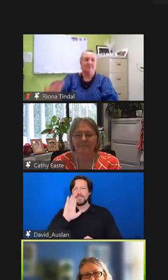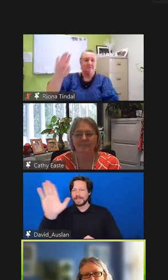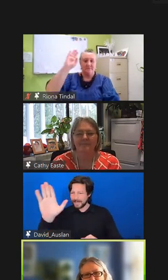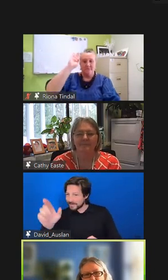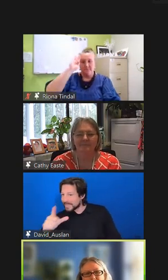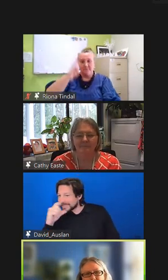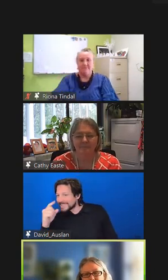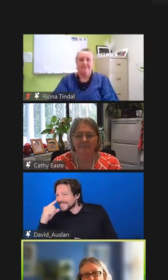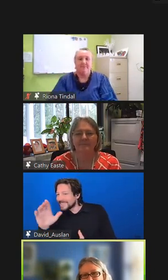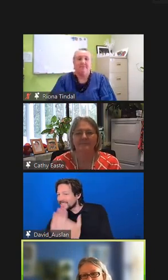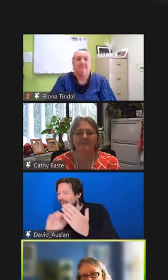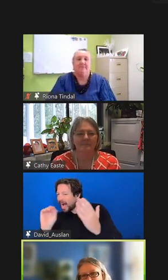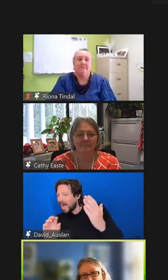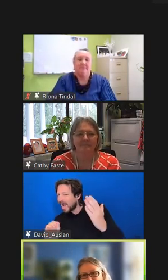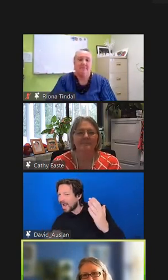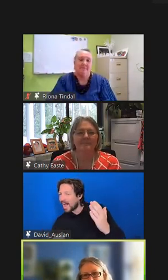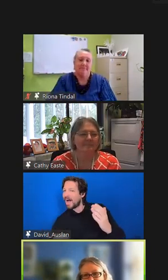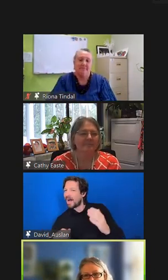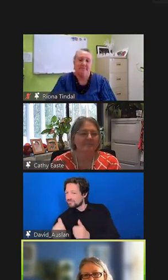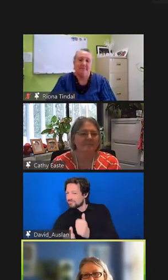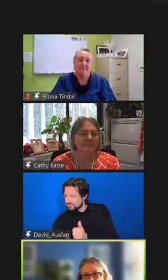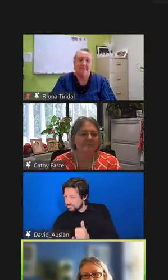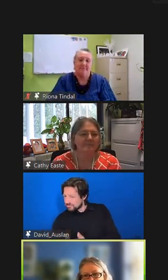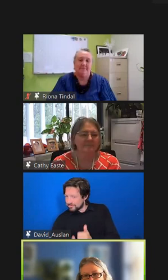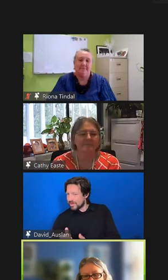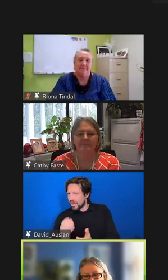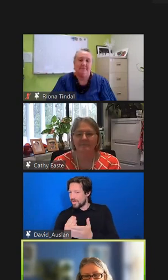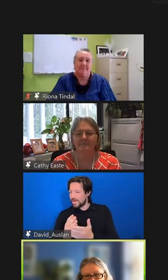feedback we're getting in the chat that it was… really hit the mark for people and they found